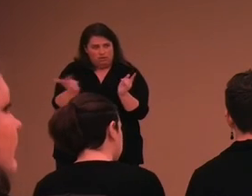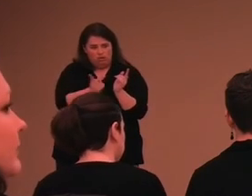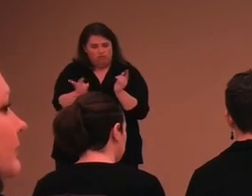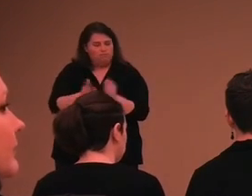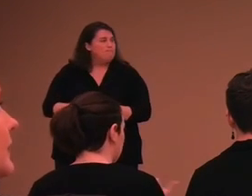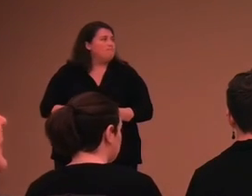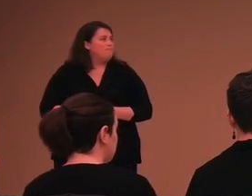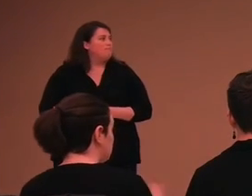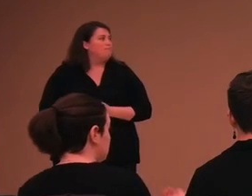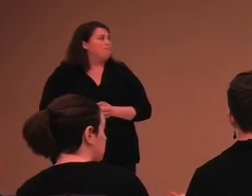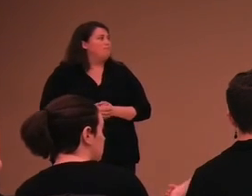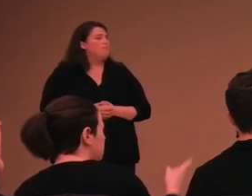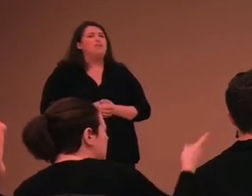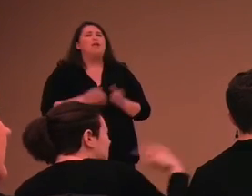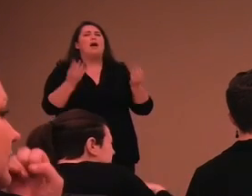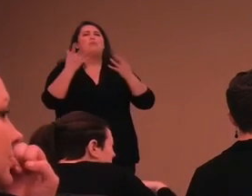How much more time do we have Rachel sorry